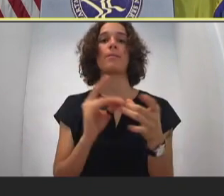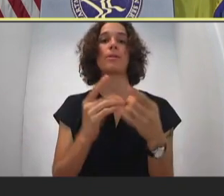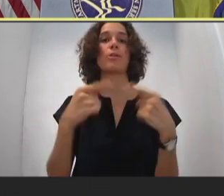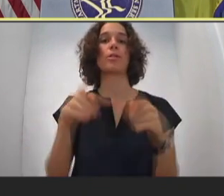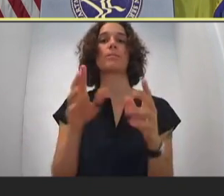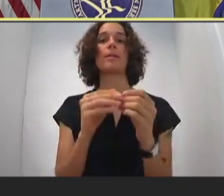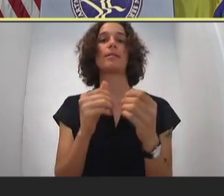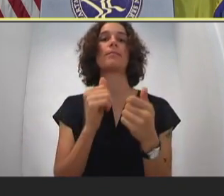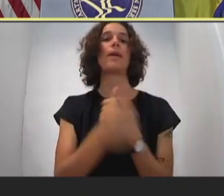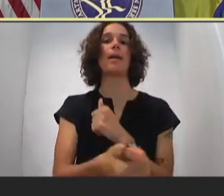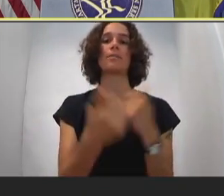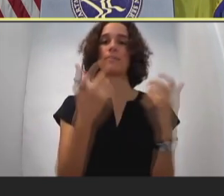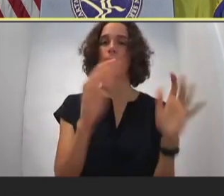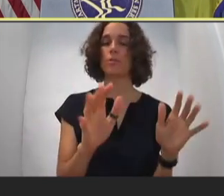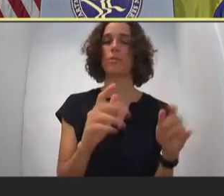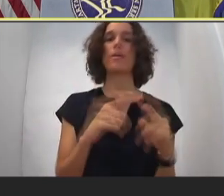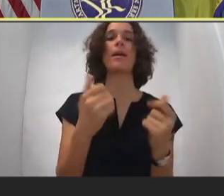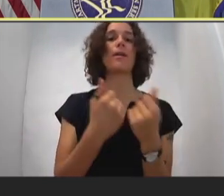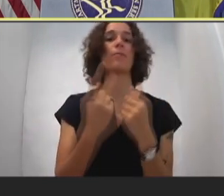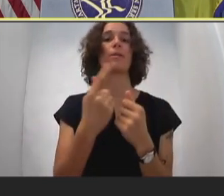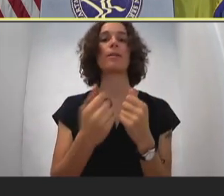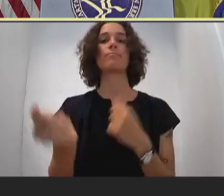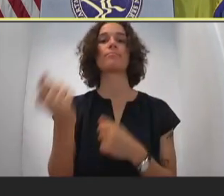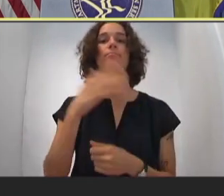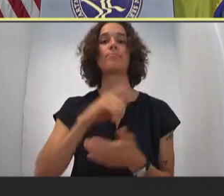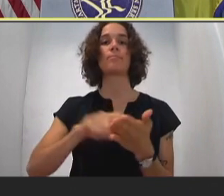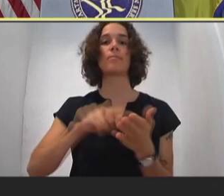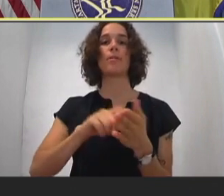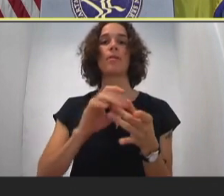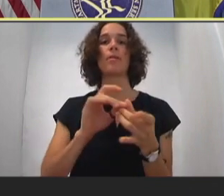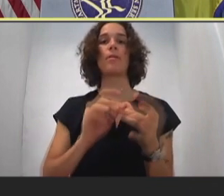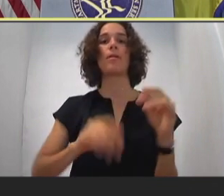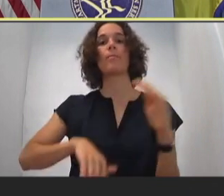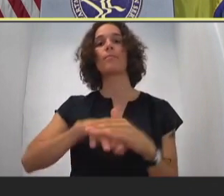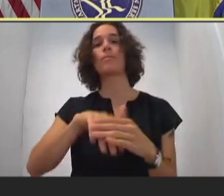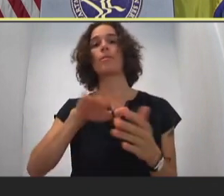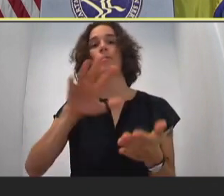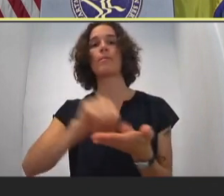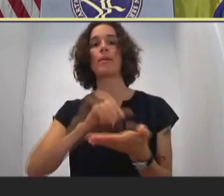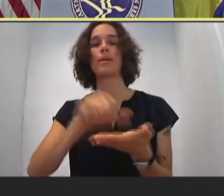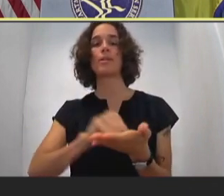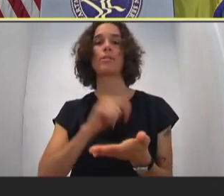anyone can submit a written comment up to three pages in length, to NVAC@hhs.gov.